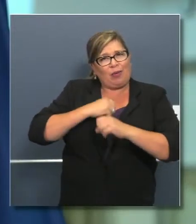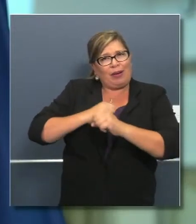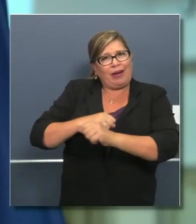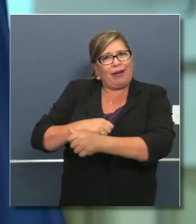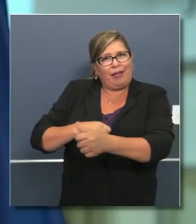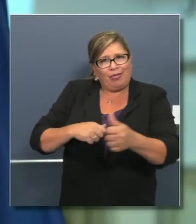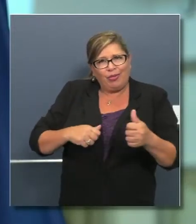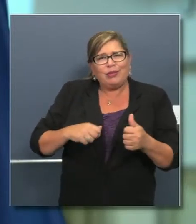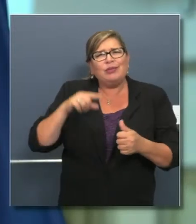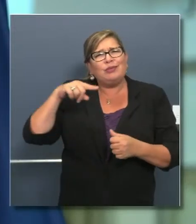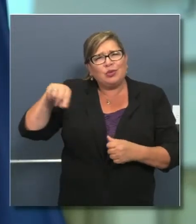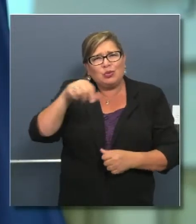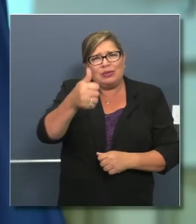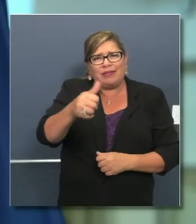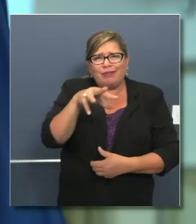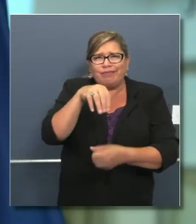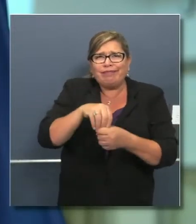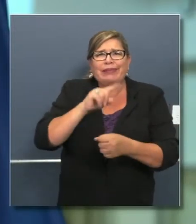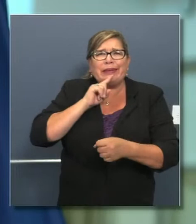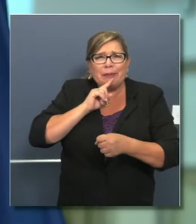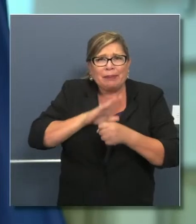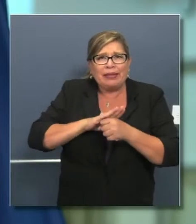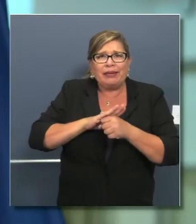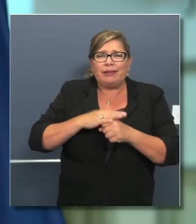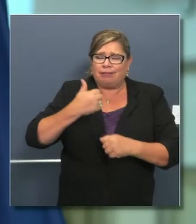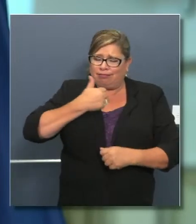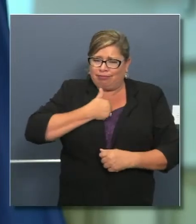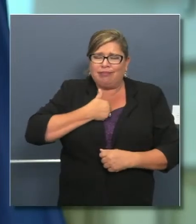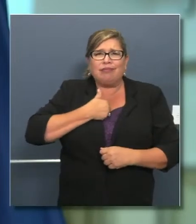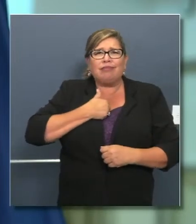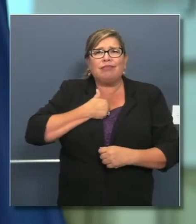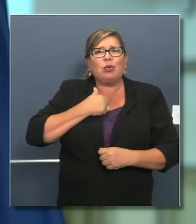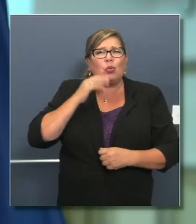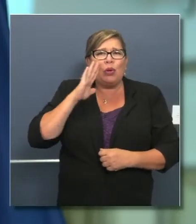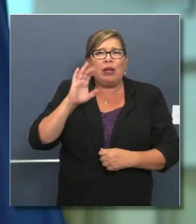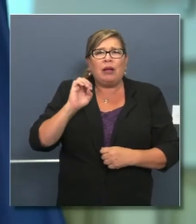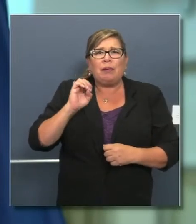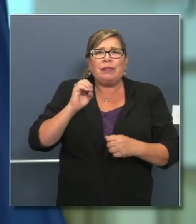months ago and that's the cause of public health and public safety to thoughtfully and judiciously